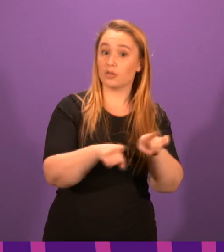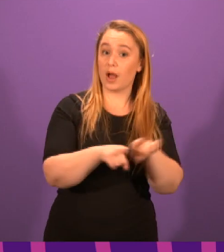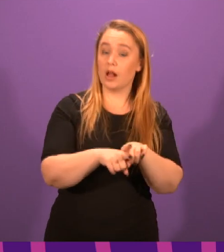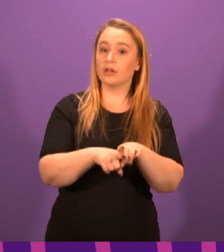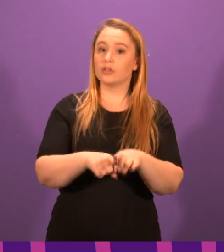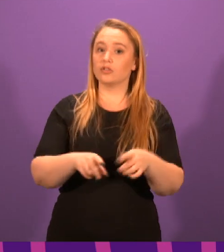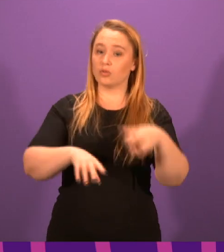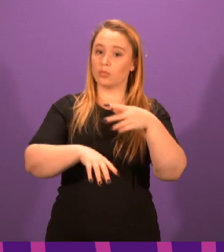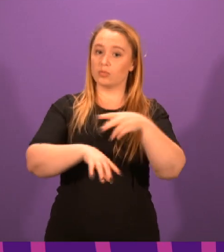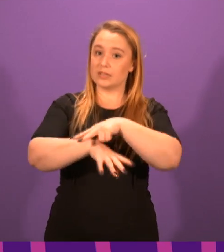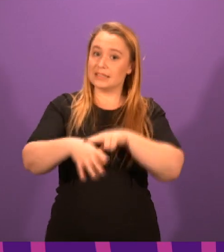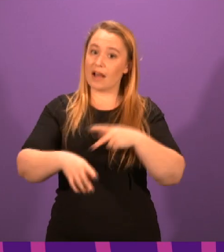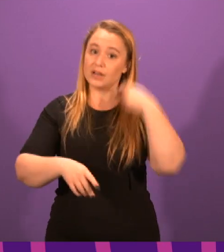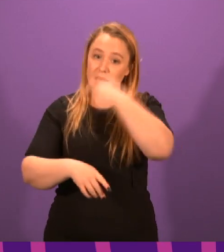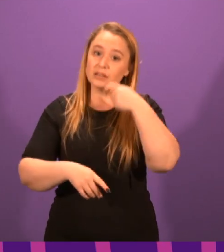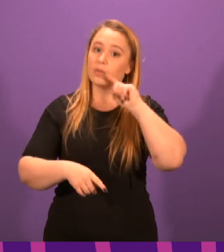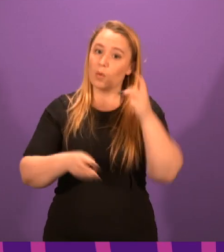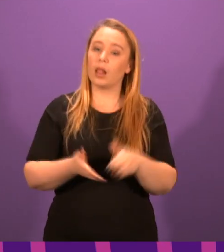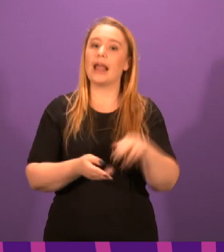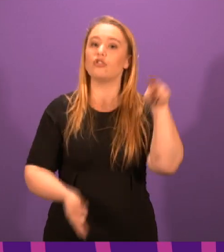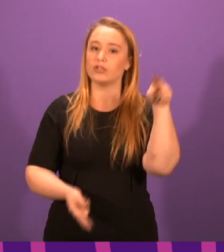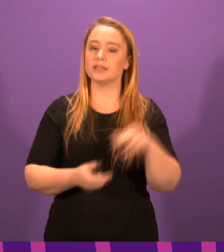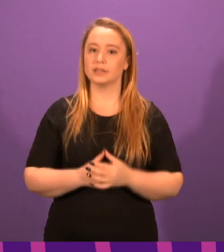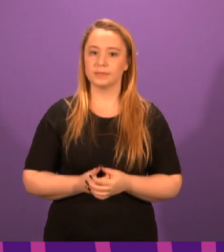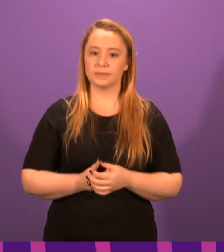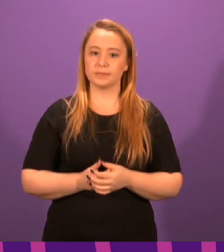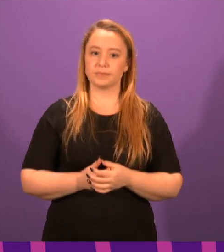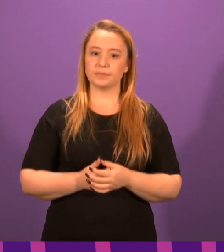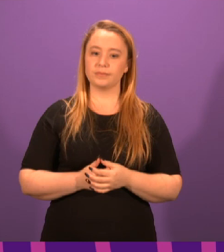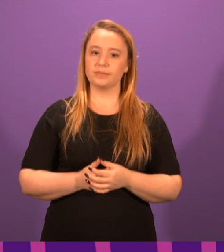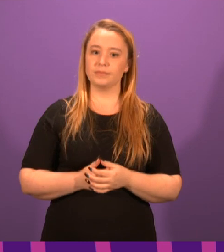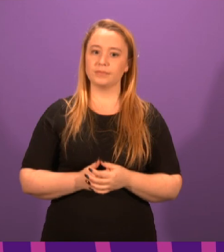I am happy to pick up later any areas that I have not touched on. The Presiding Officer: I highlight the fact that we